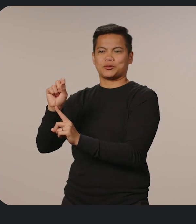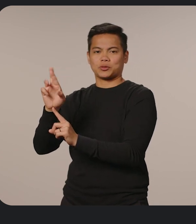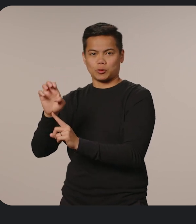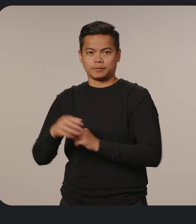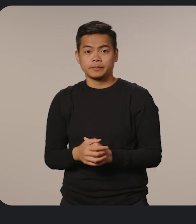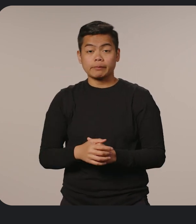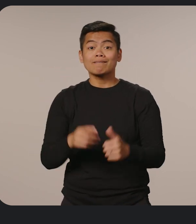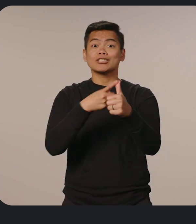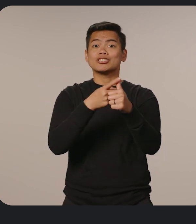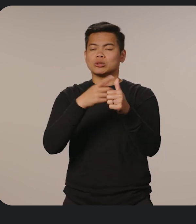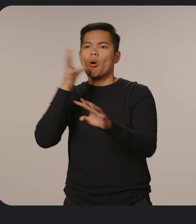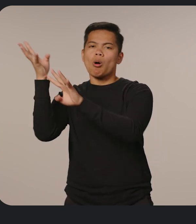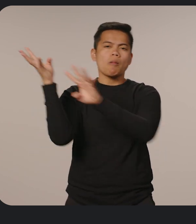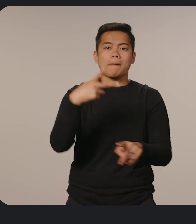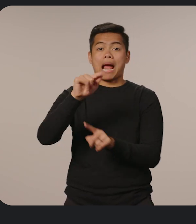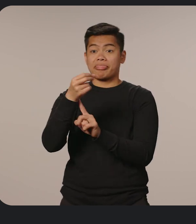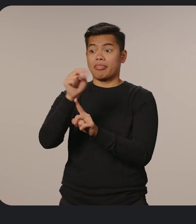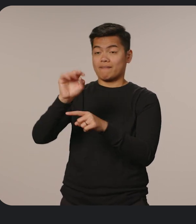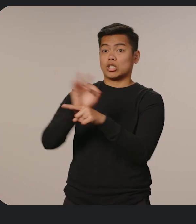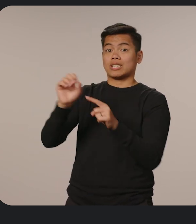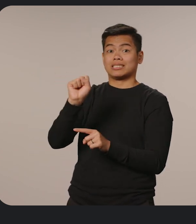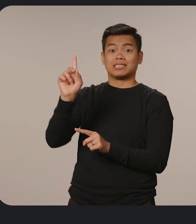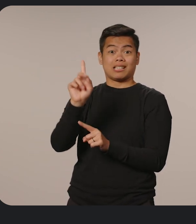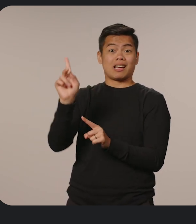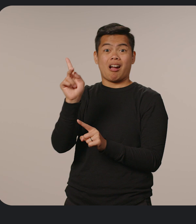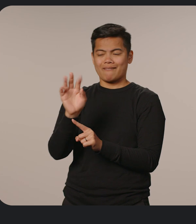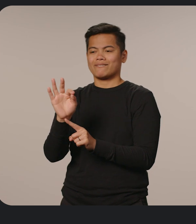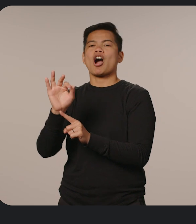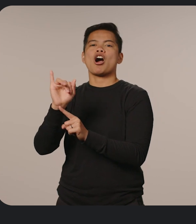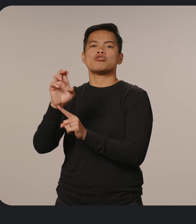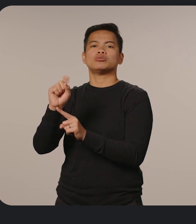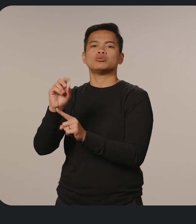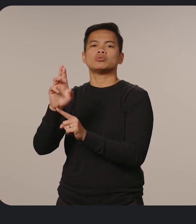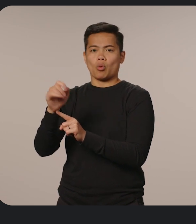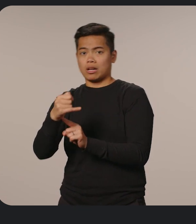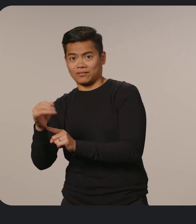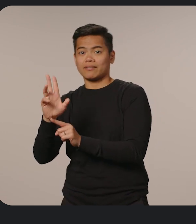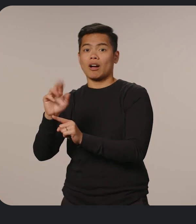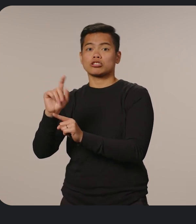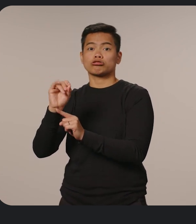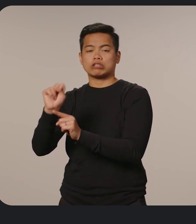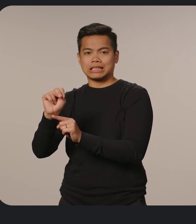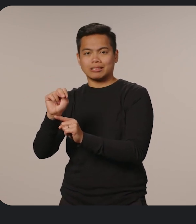functions sdks 5Star function submodule we wrap our notify users function in the